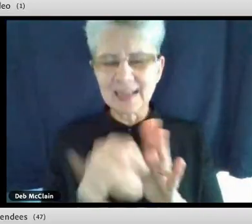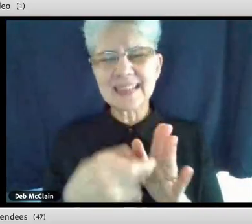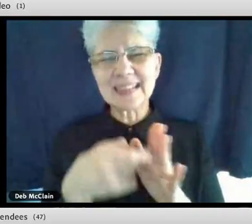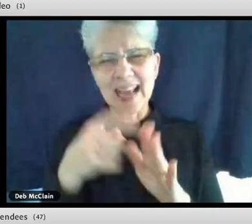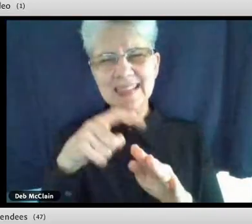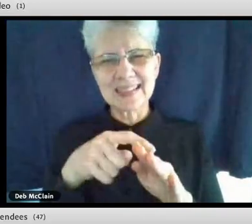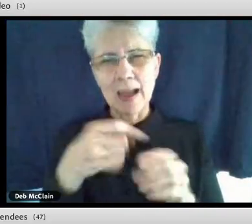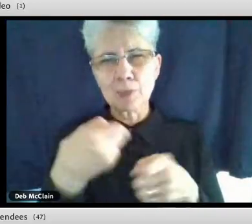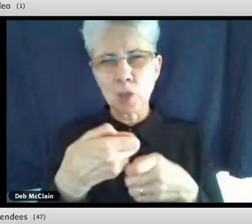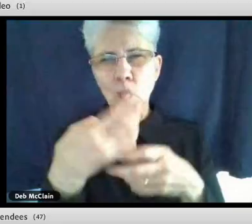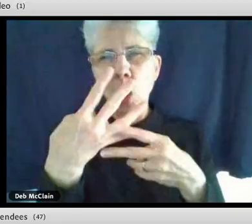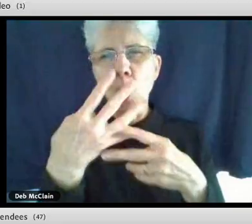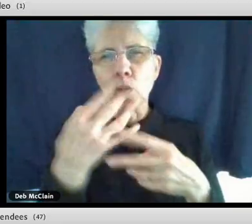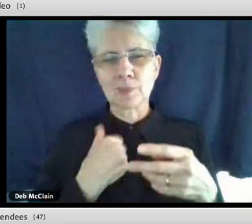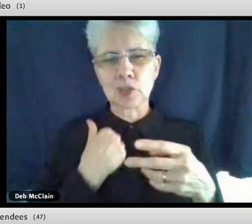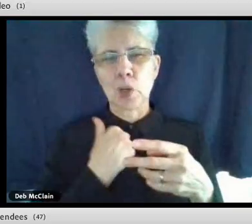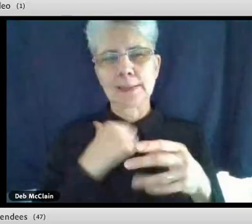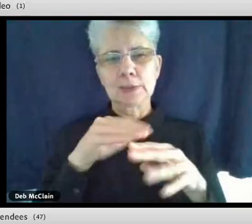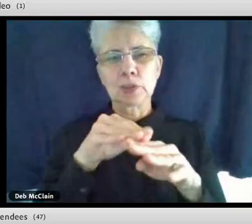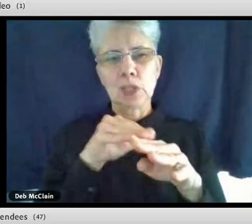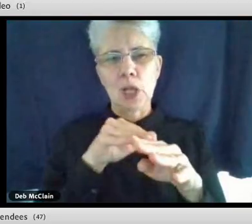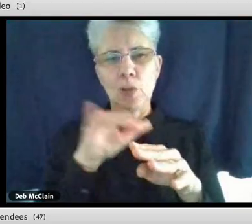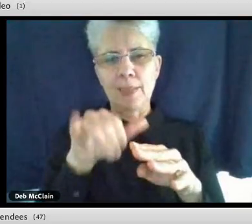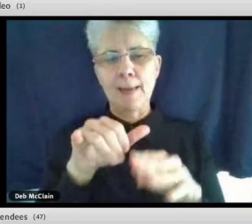It's taking a little bit of time to load. Sorry about that.